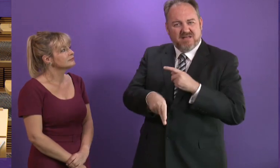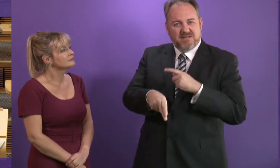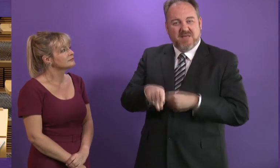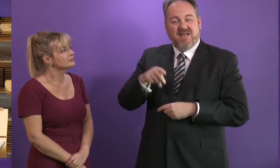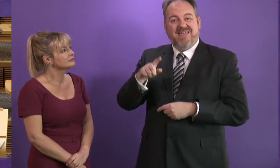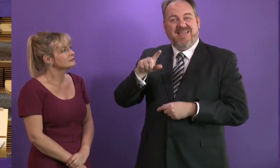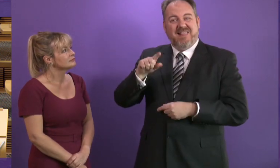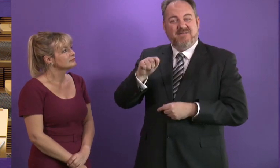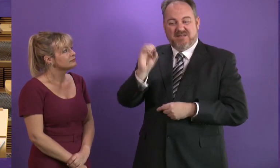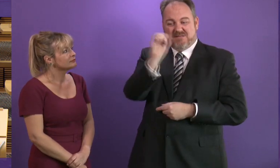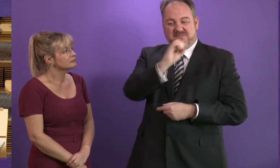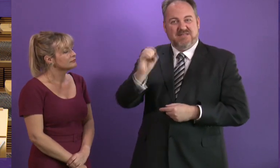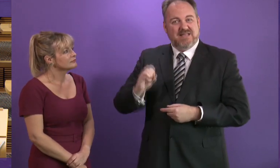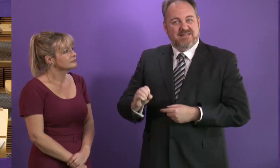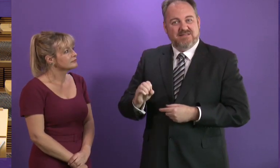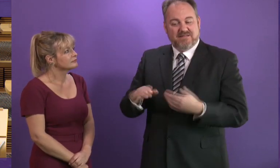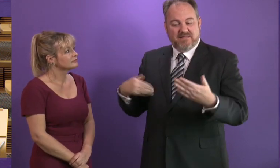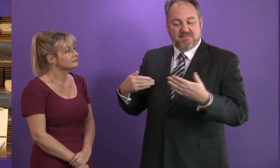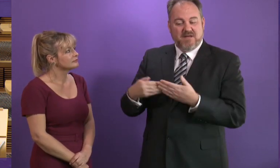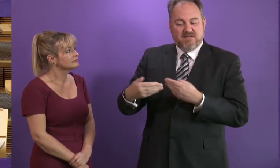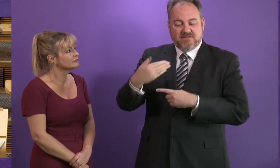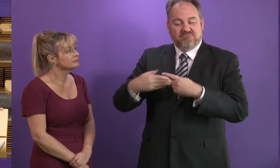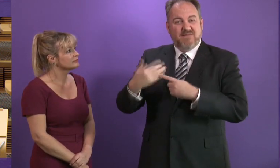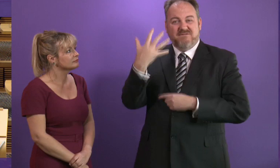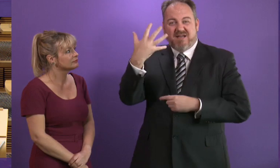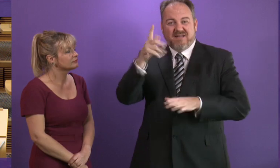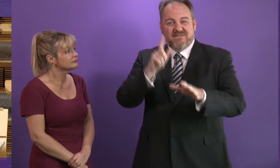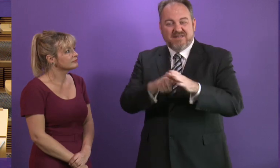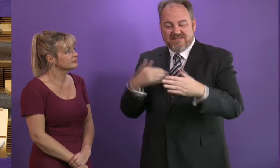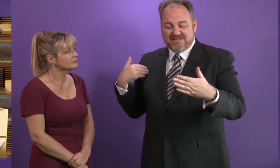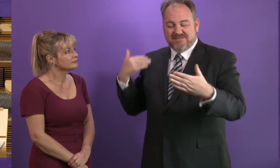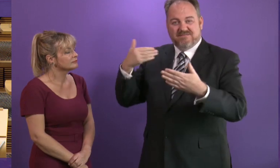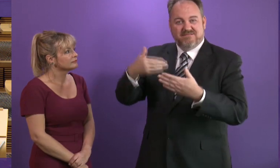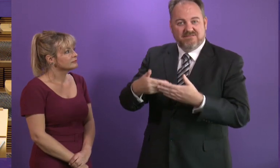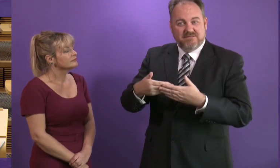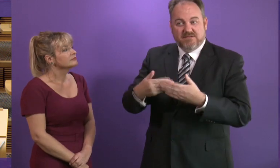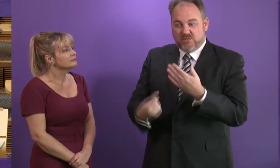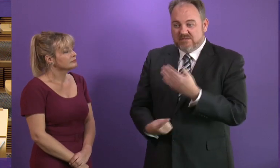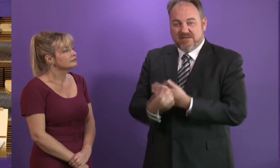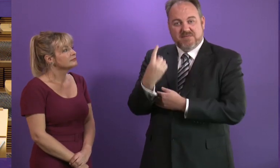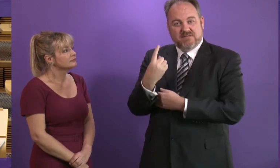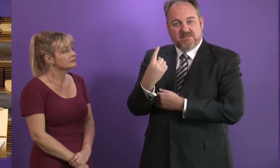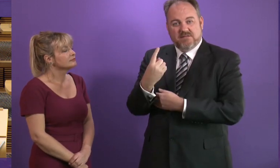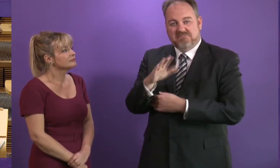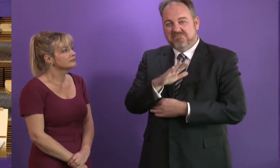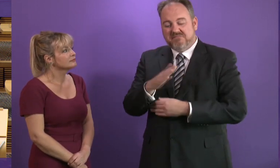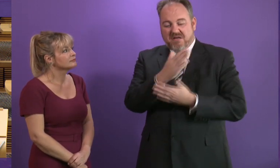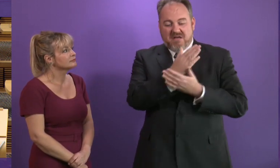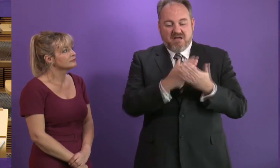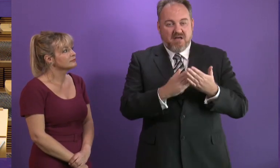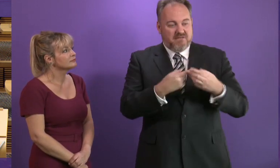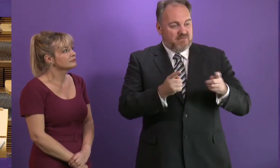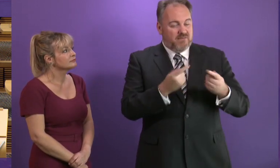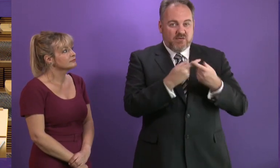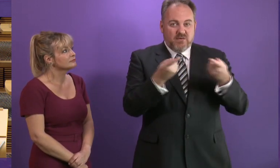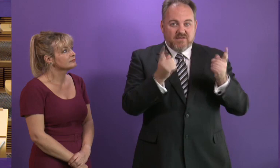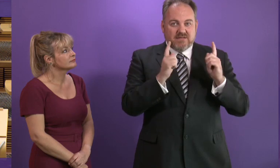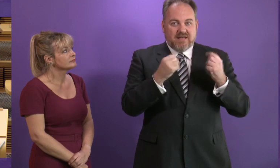over the past five years. As a result, more than half of our universities are now in deficit.